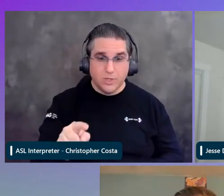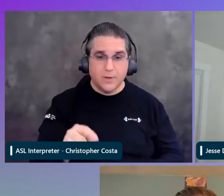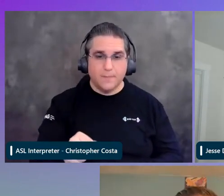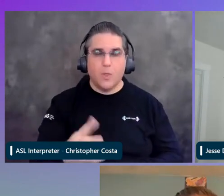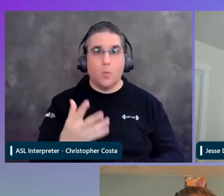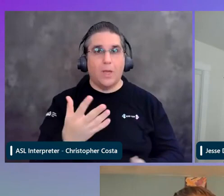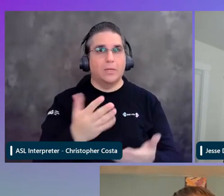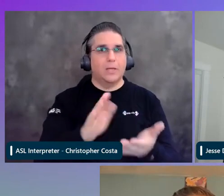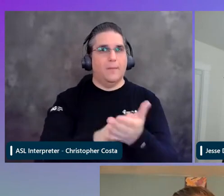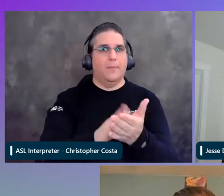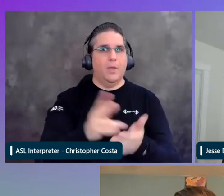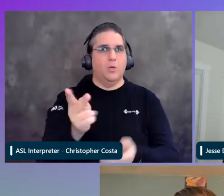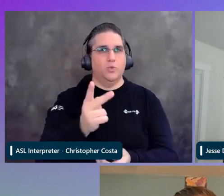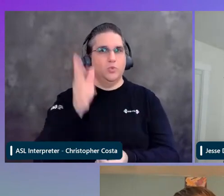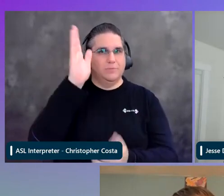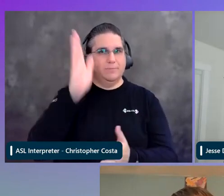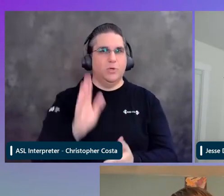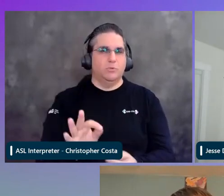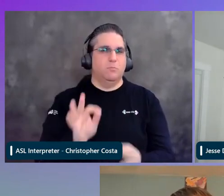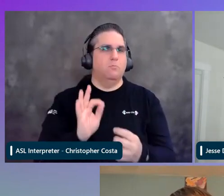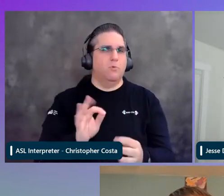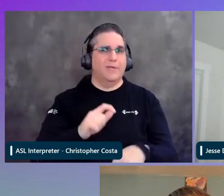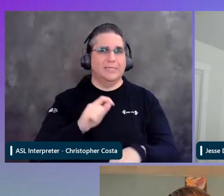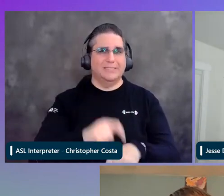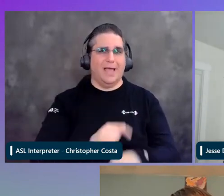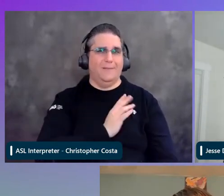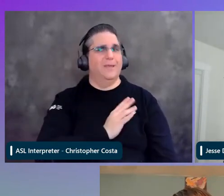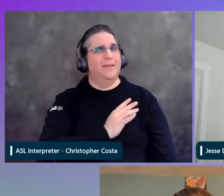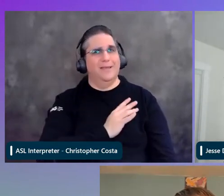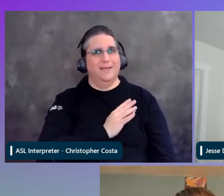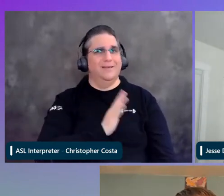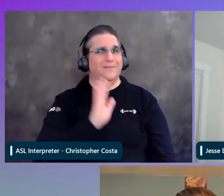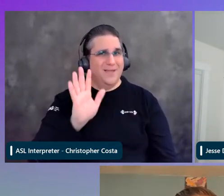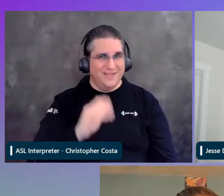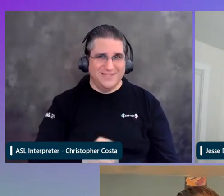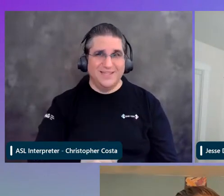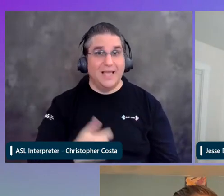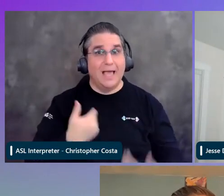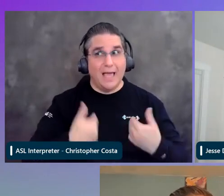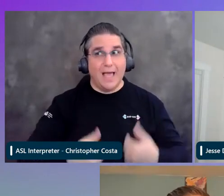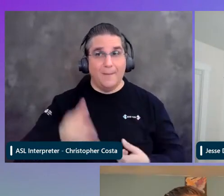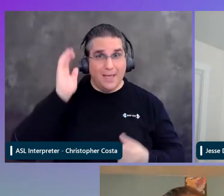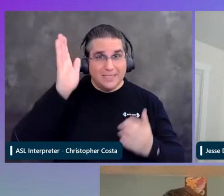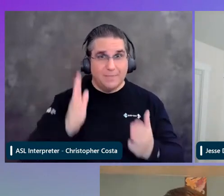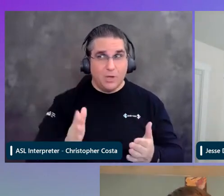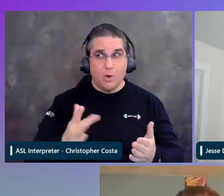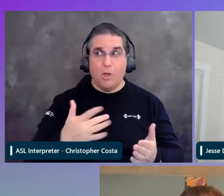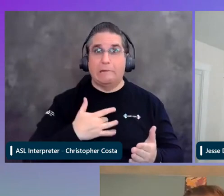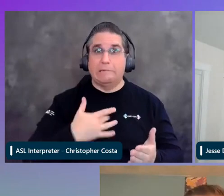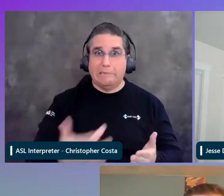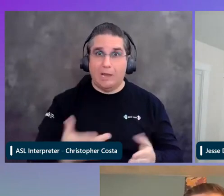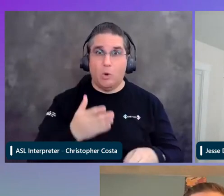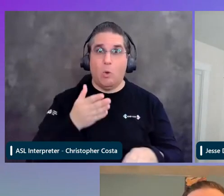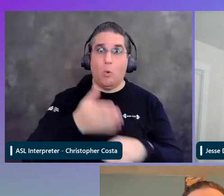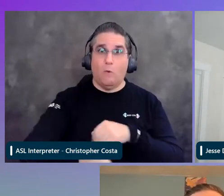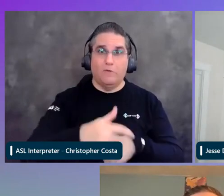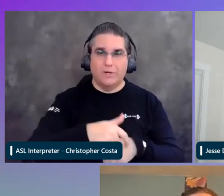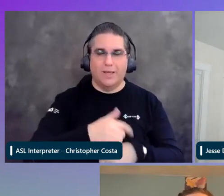for timing it. Impeccable early. This is amazing. As a speaker who often goes over, I really